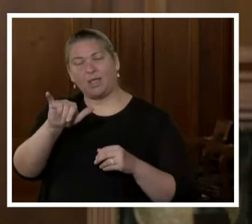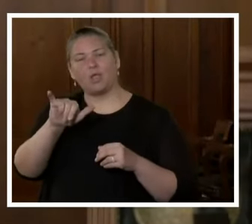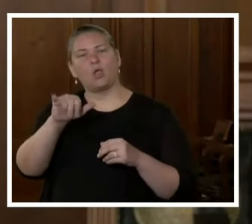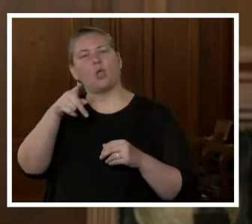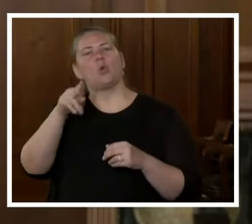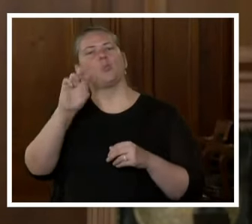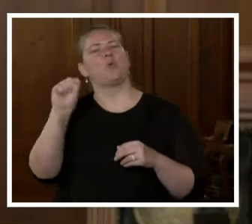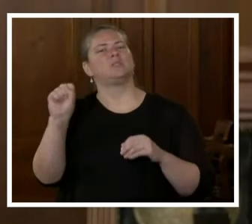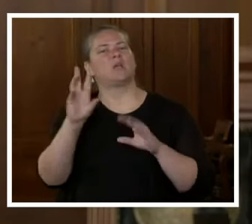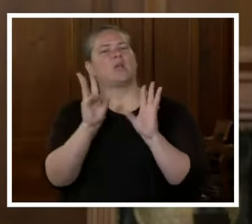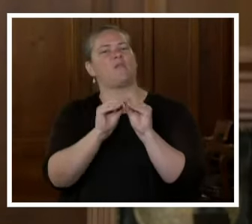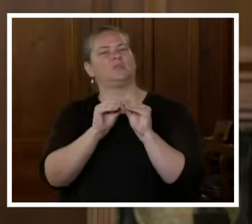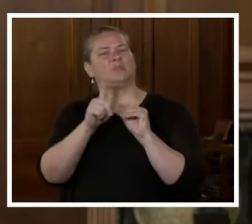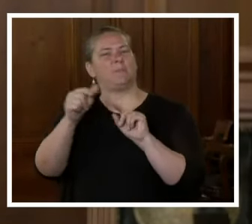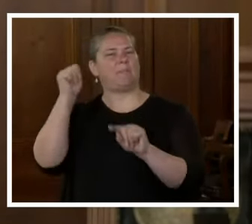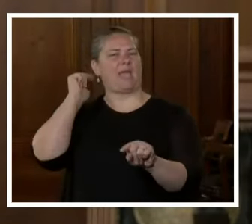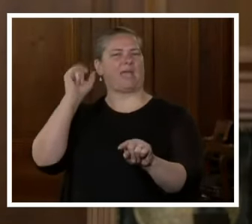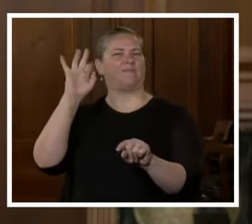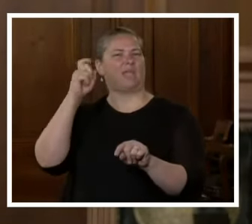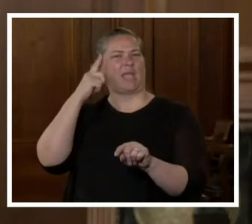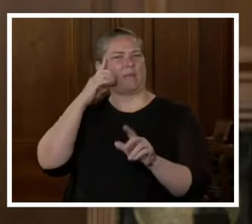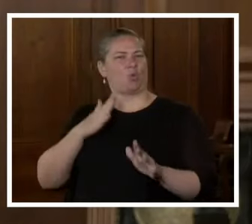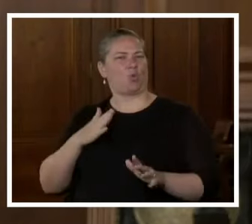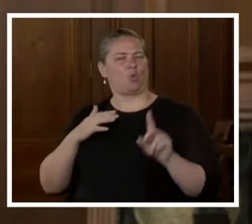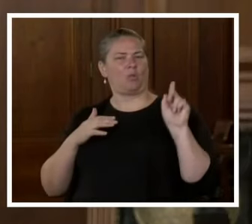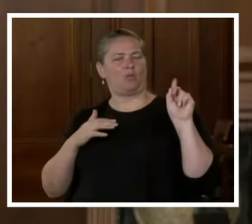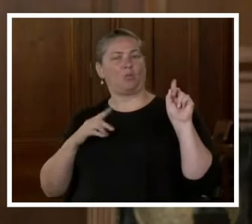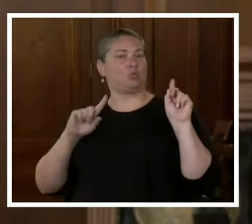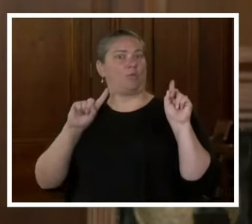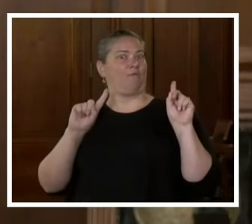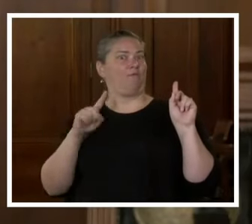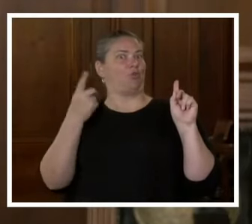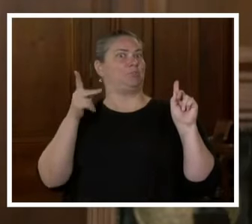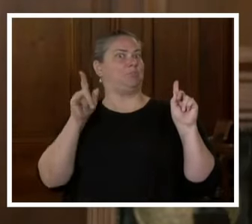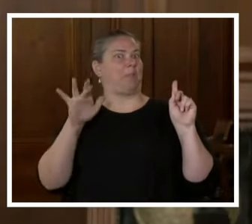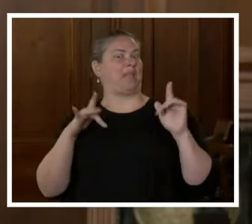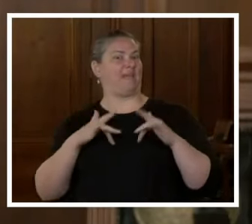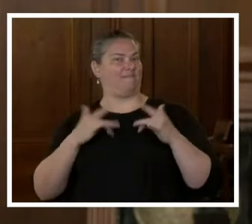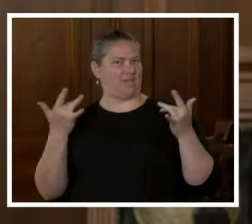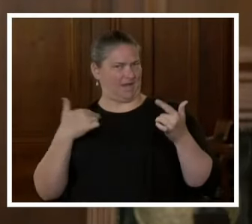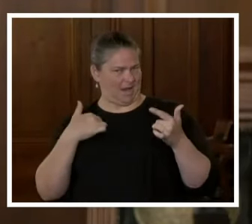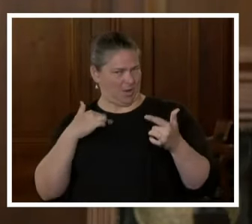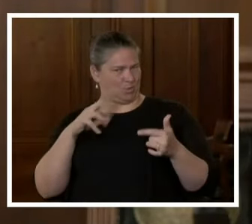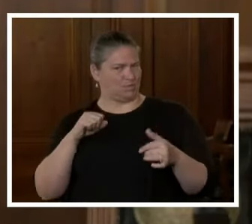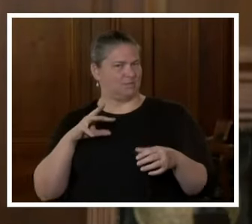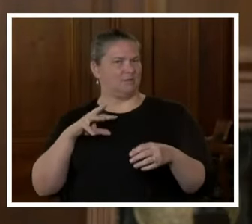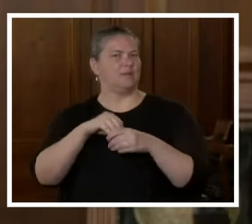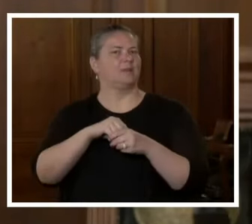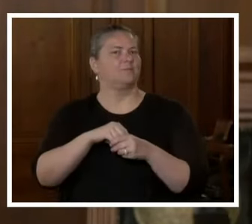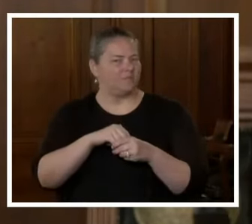TOMORROW I'LL BE GOVERNOR FOR SIX MONTHS. AND I NEVER THOUGHT THAT THE